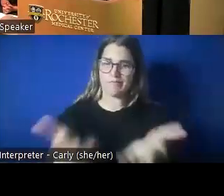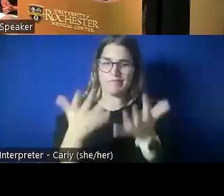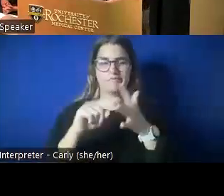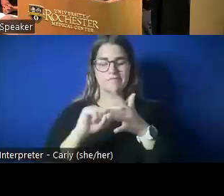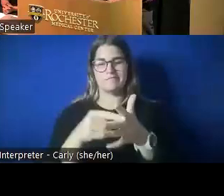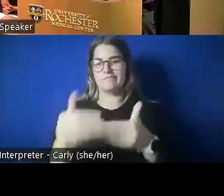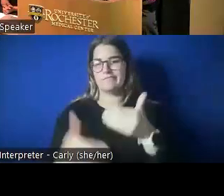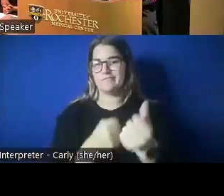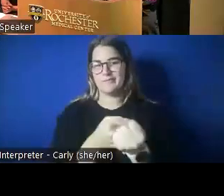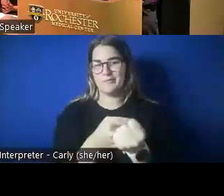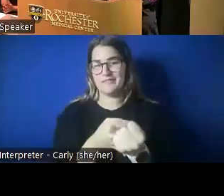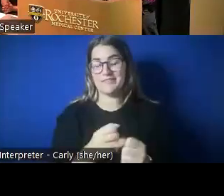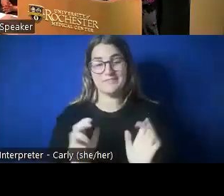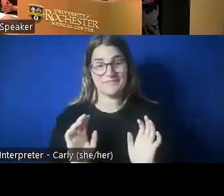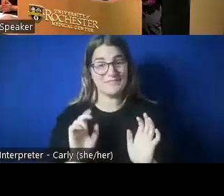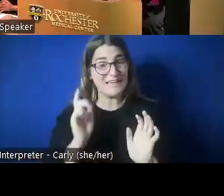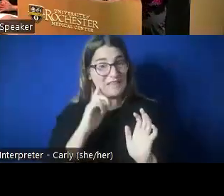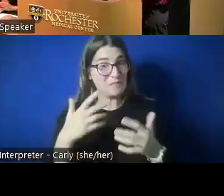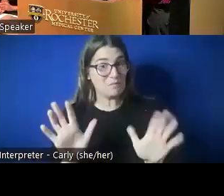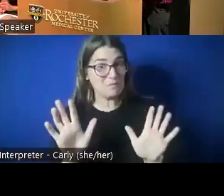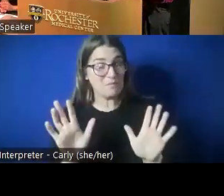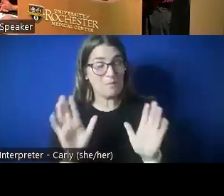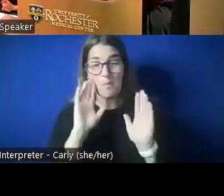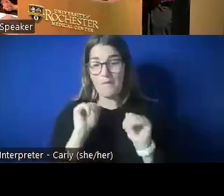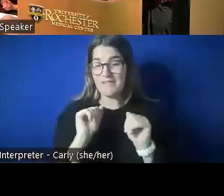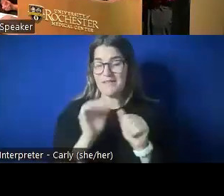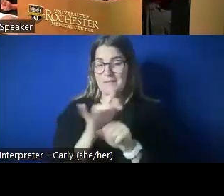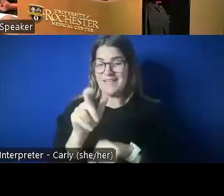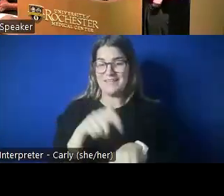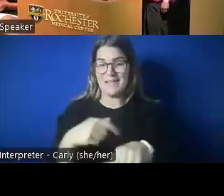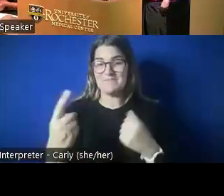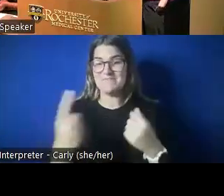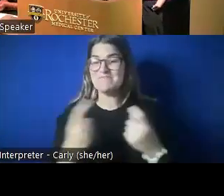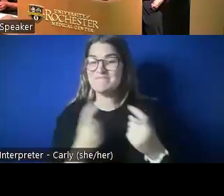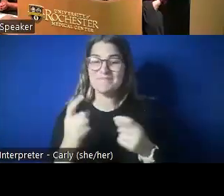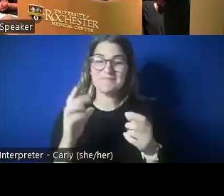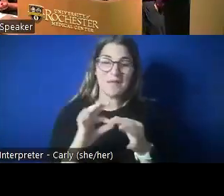and I think that's it so we have hopefully lots of time for any questions comments